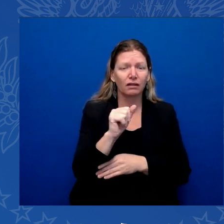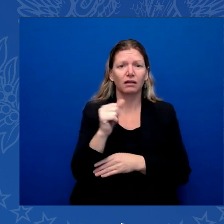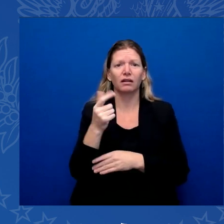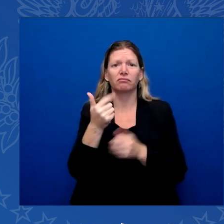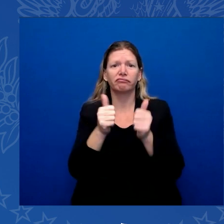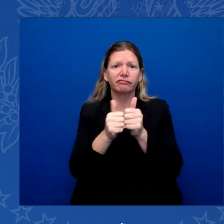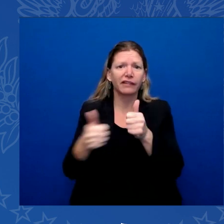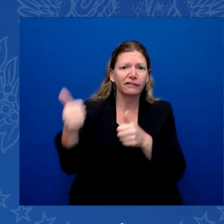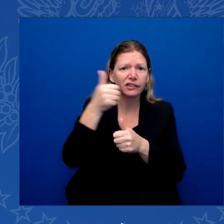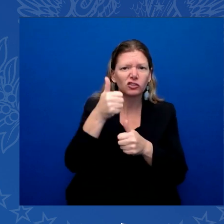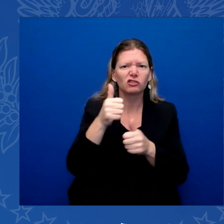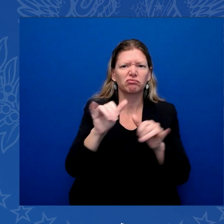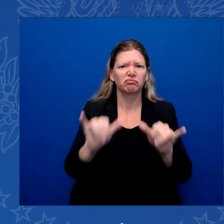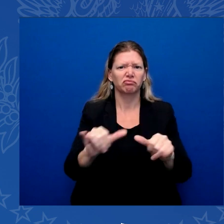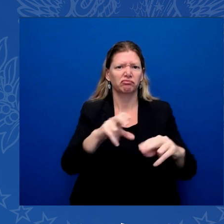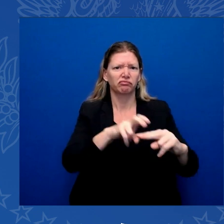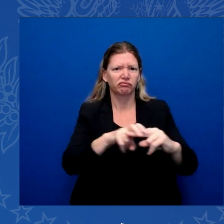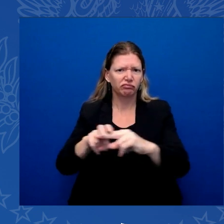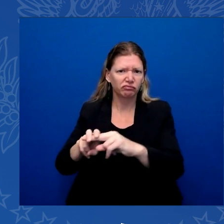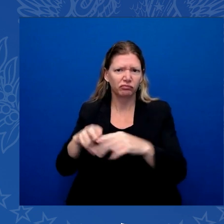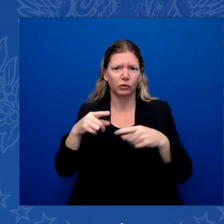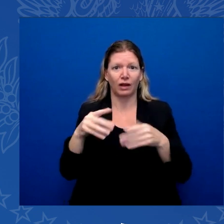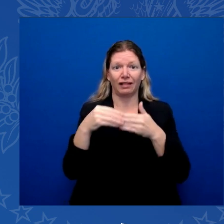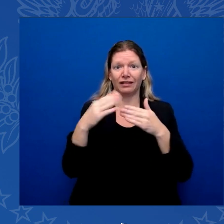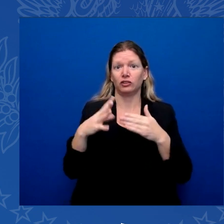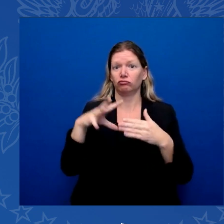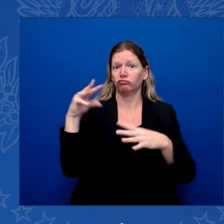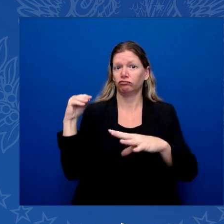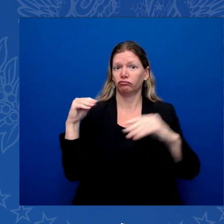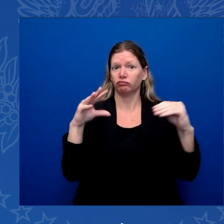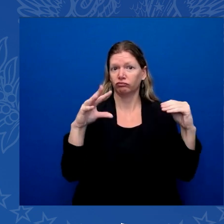but as we say in my body I used to work, "a point of personal privilege."